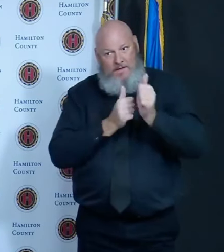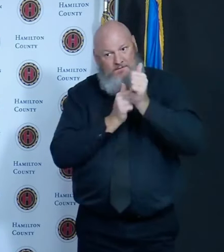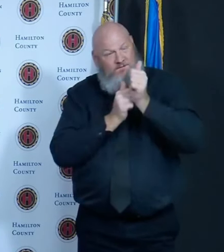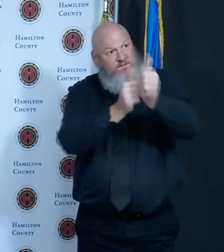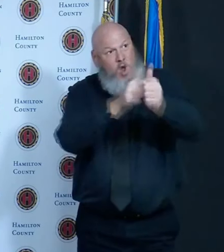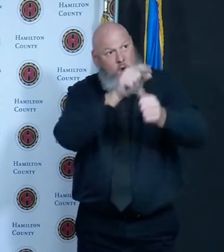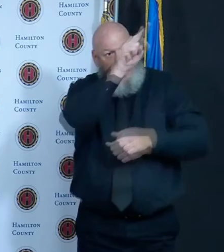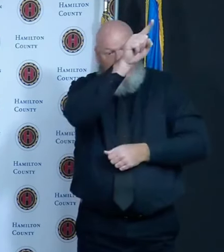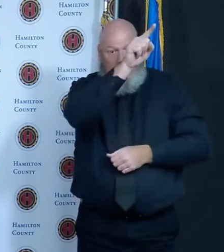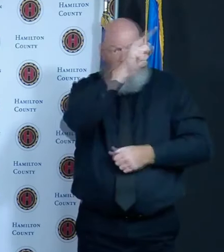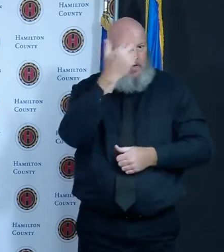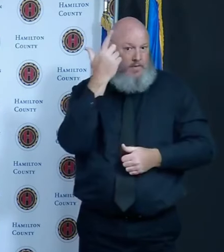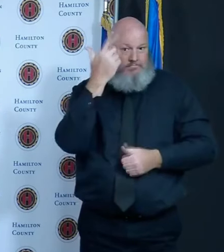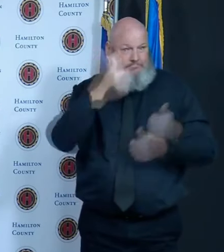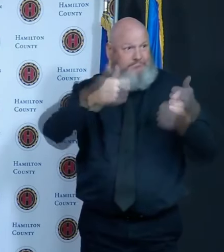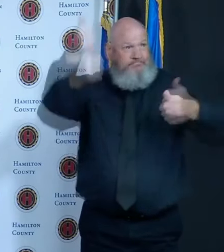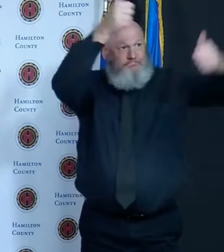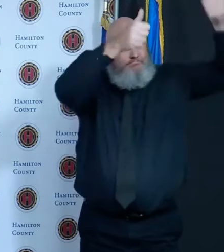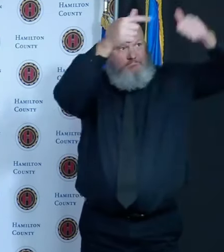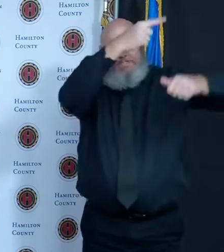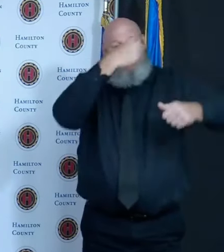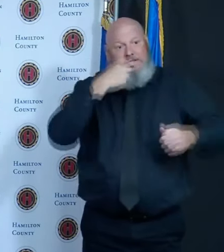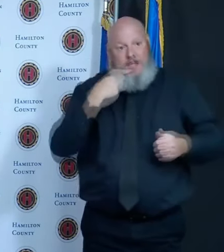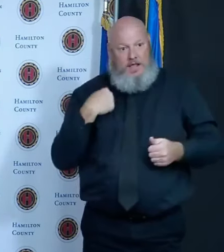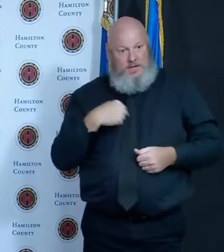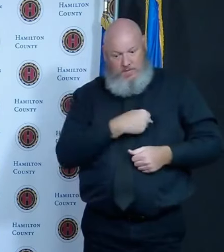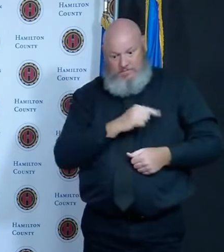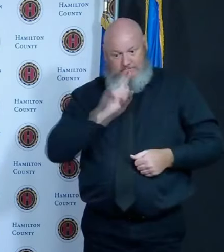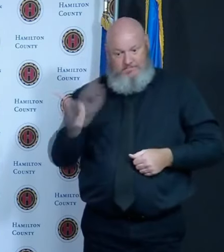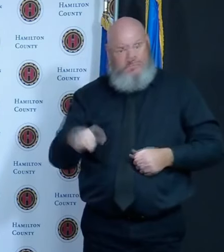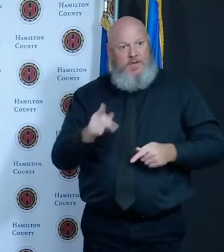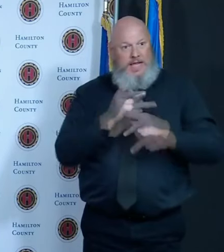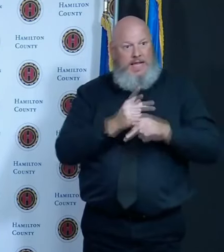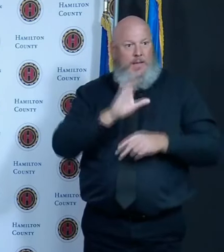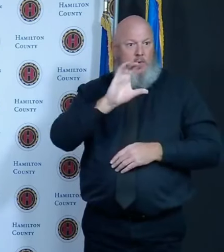question about it so were the predictions correct we'll